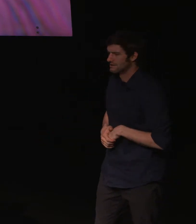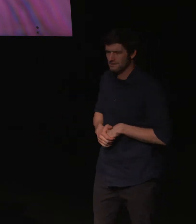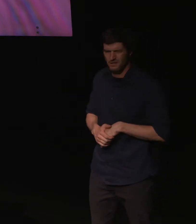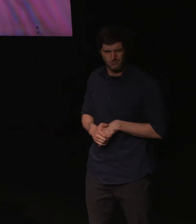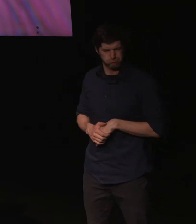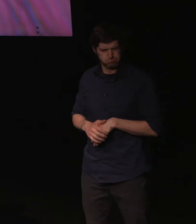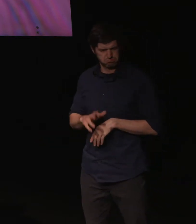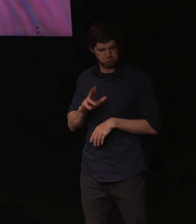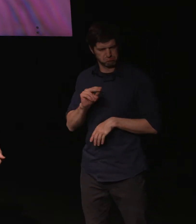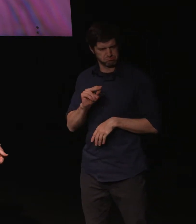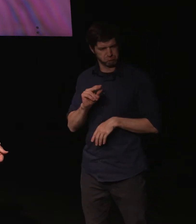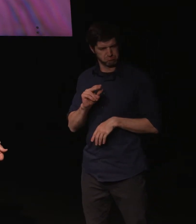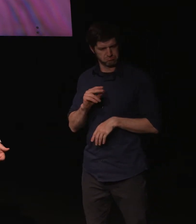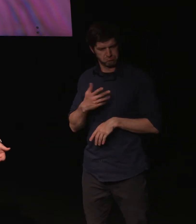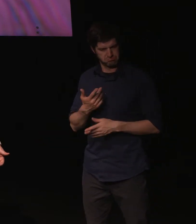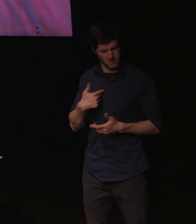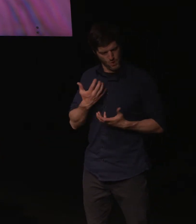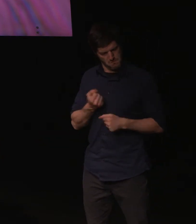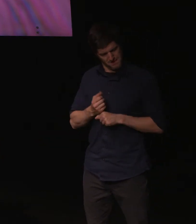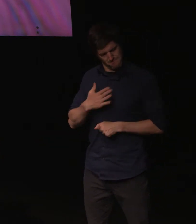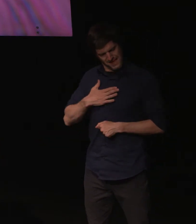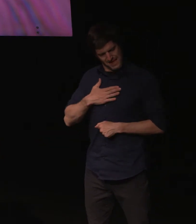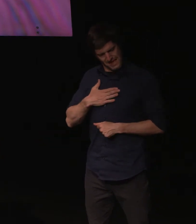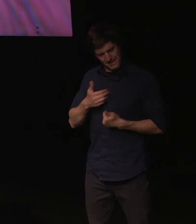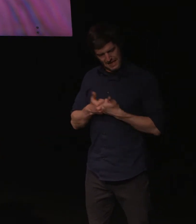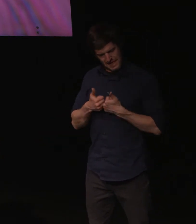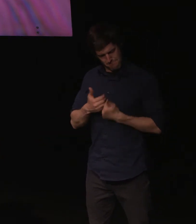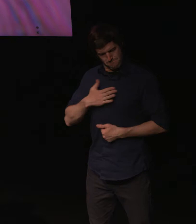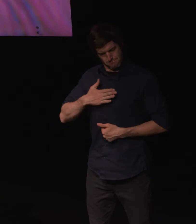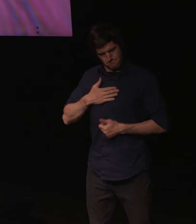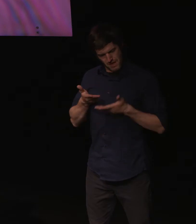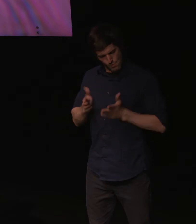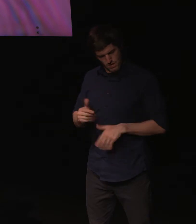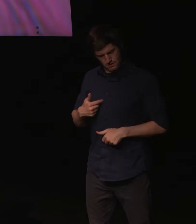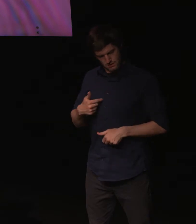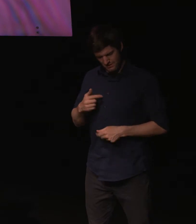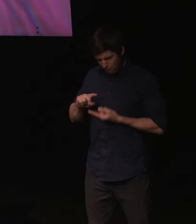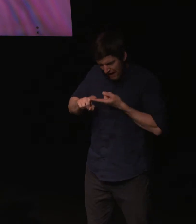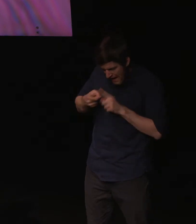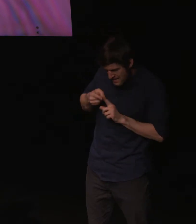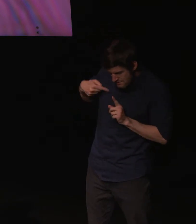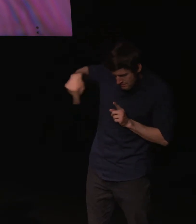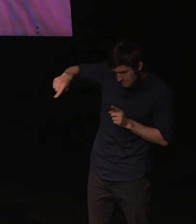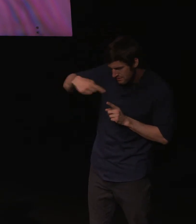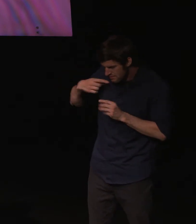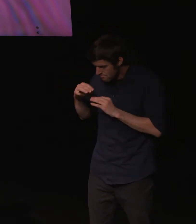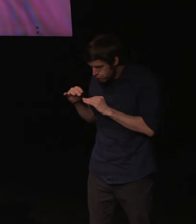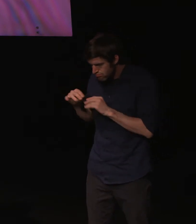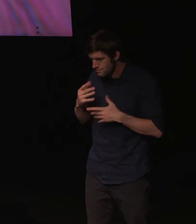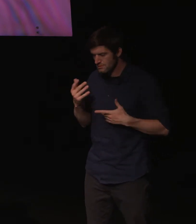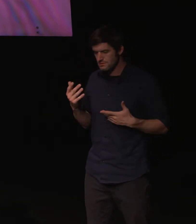I wanna make my own games my way, I wanna make it with my friends, I wanna make art."